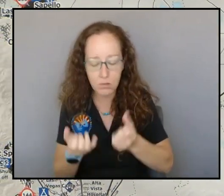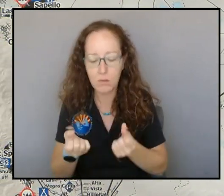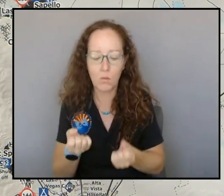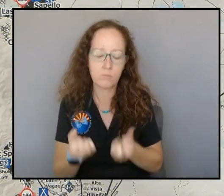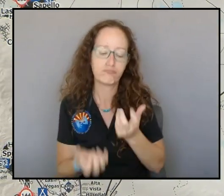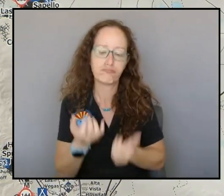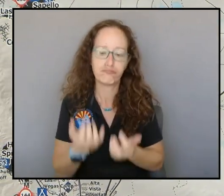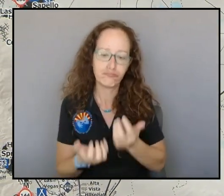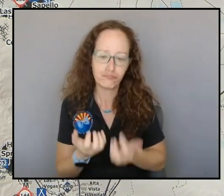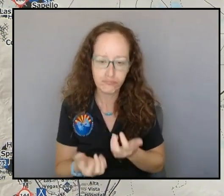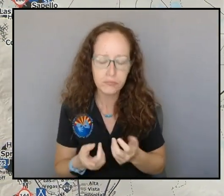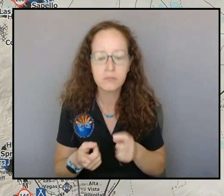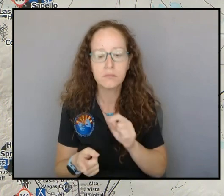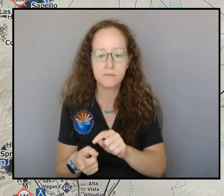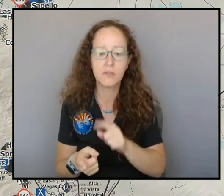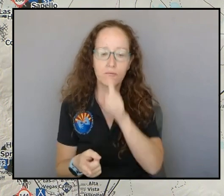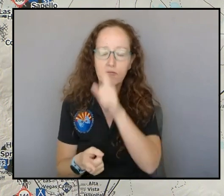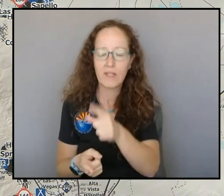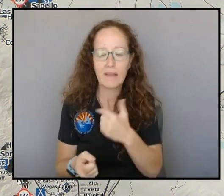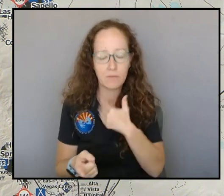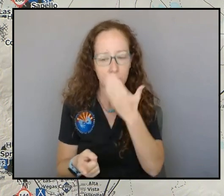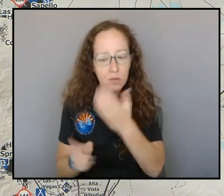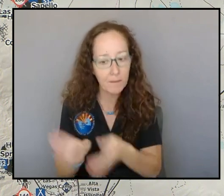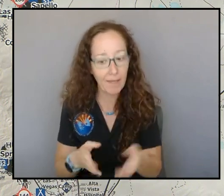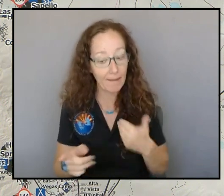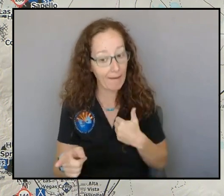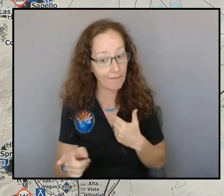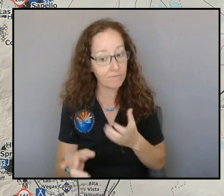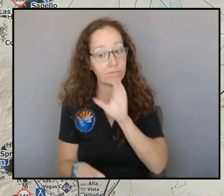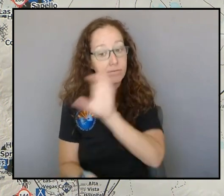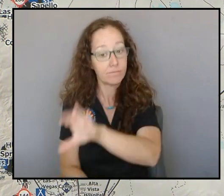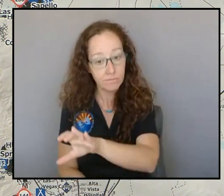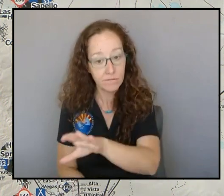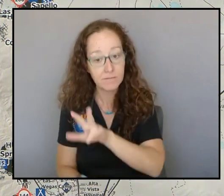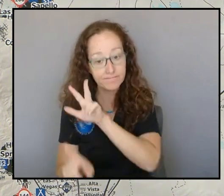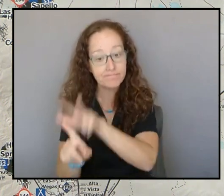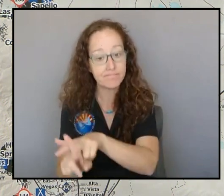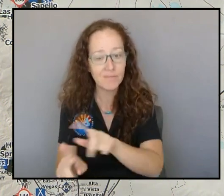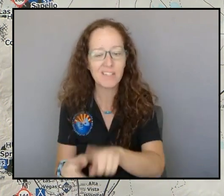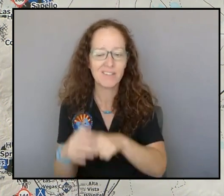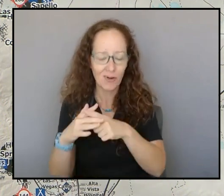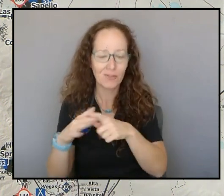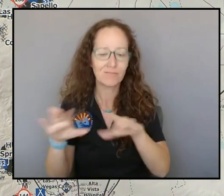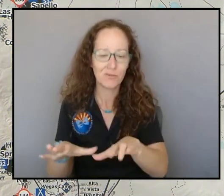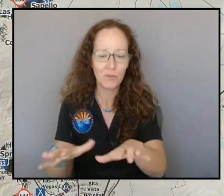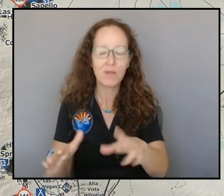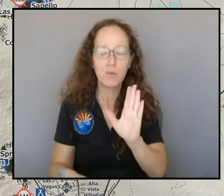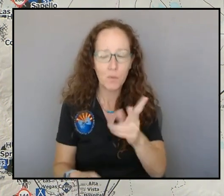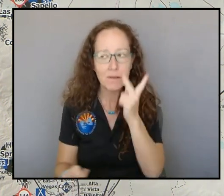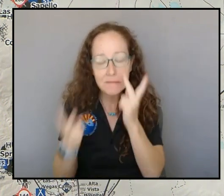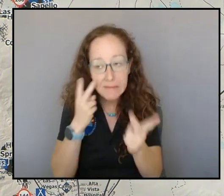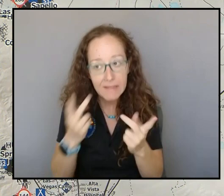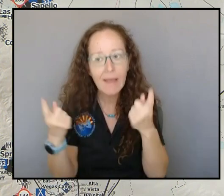really good plan, and they have begun to implement that, and you will see the effects of that in smoke production over the next